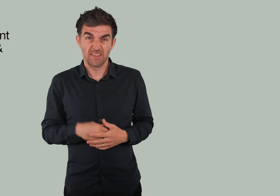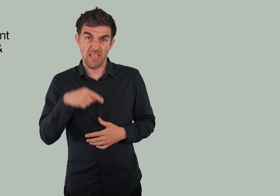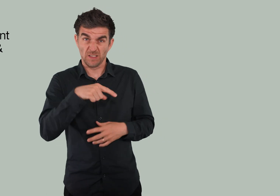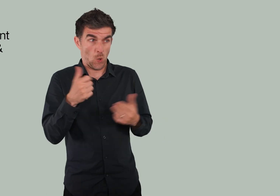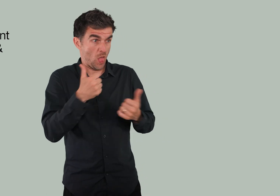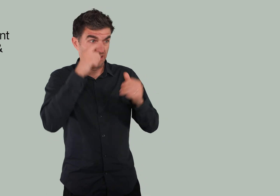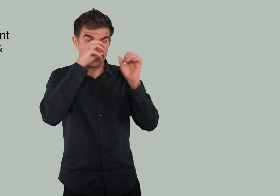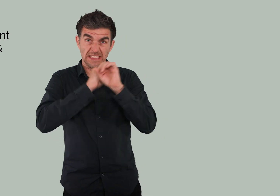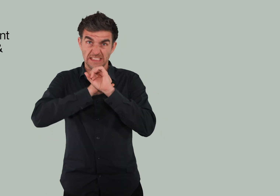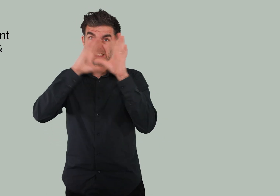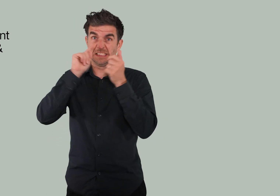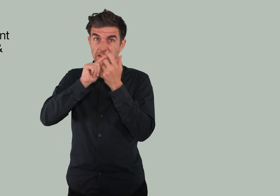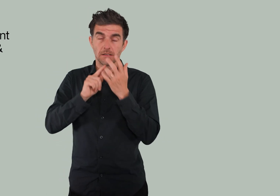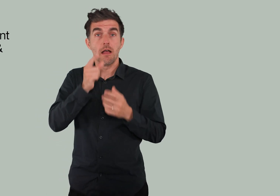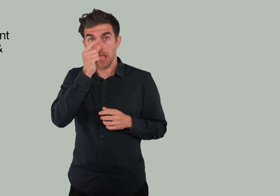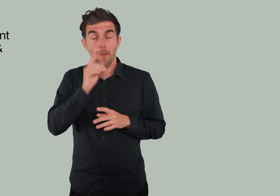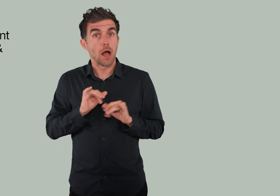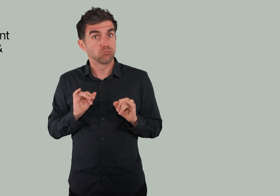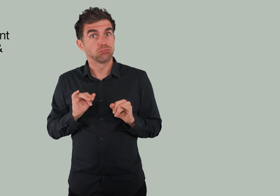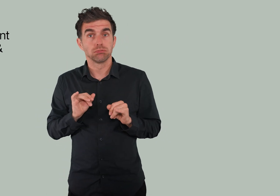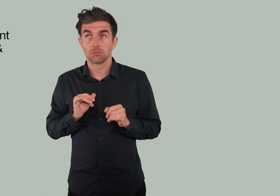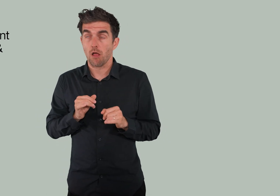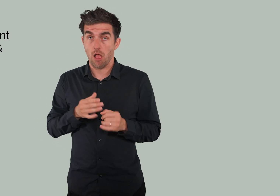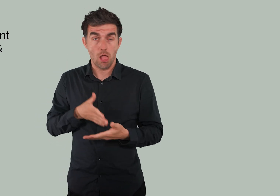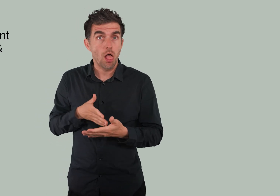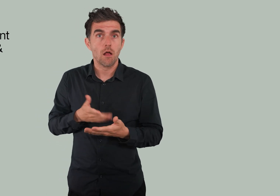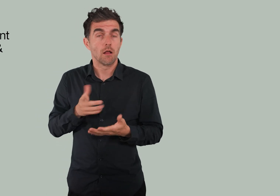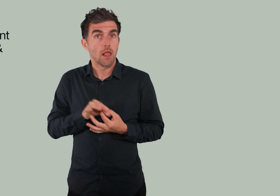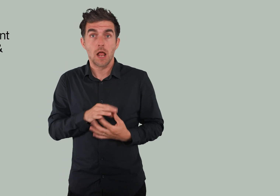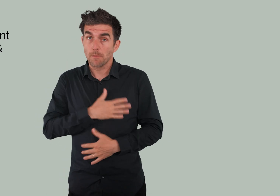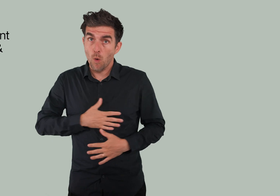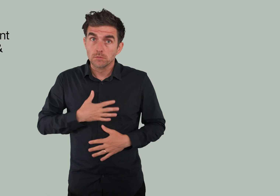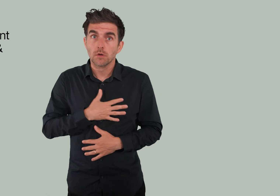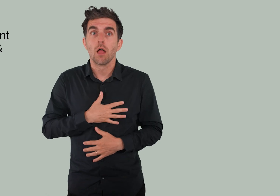These perceptions can create significant emotional barriers -